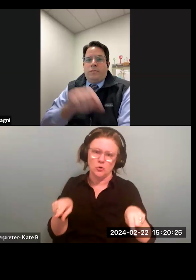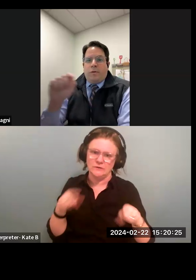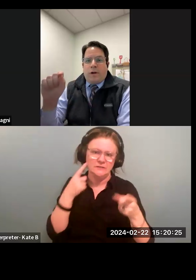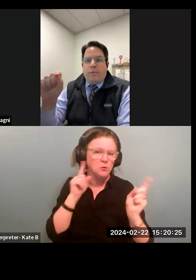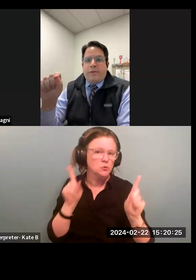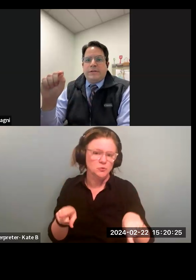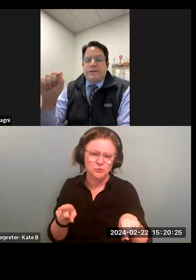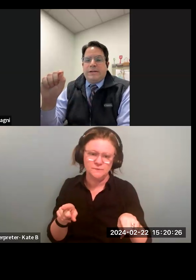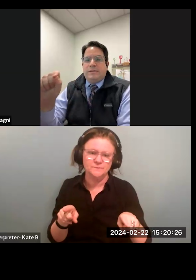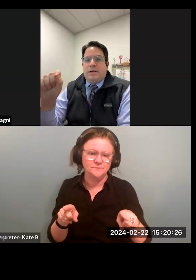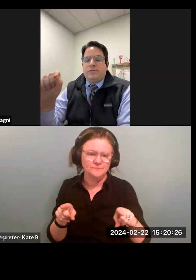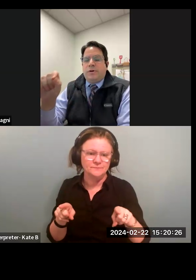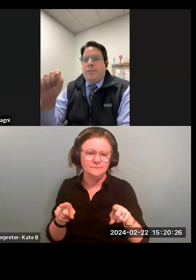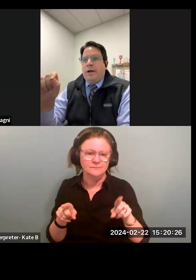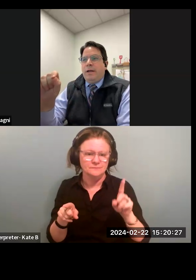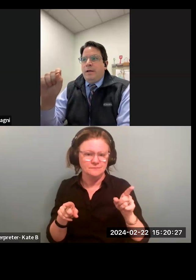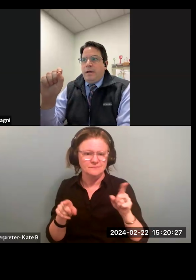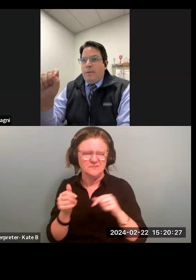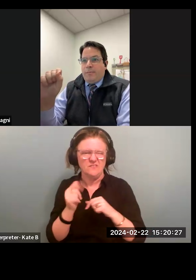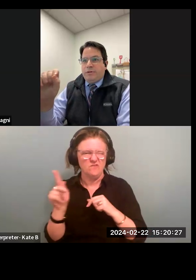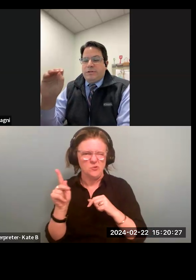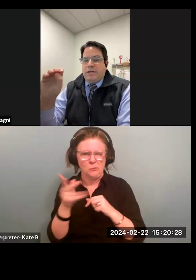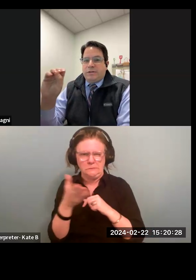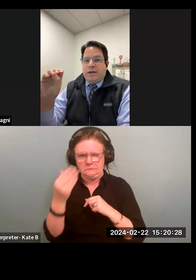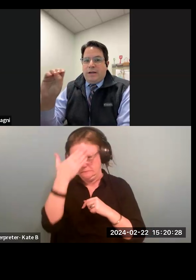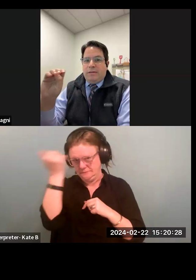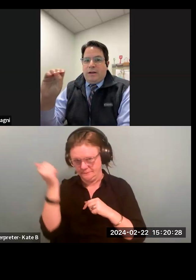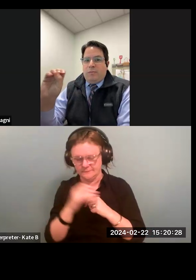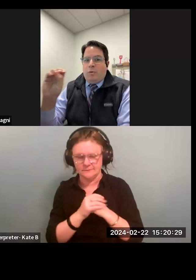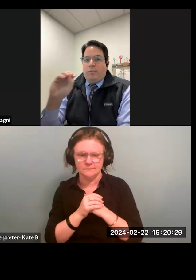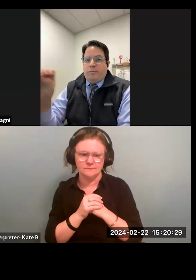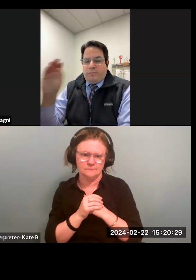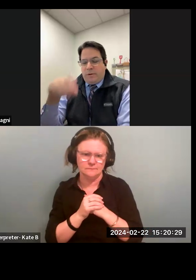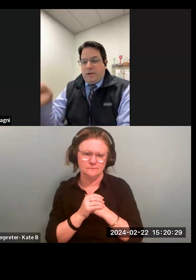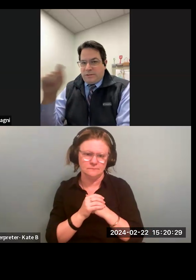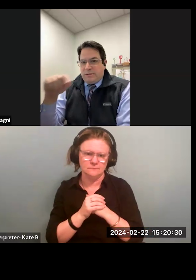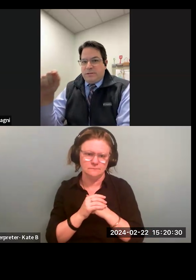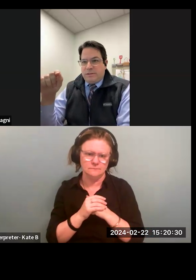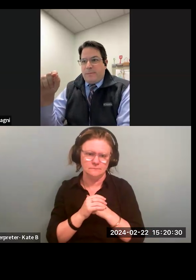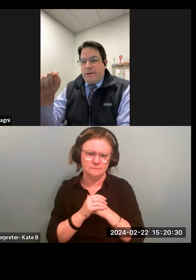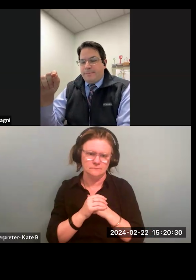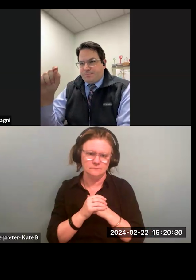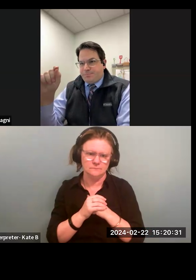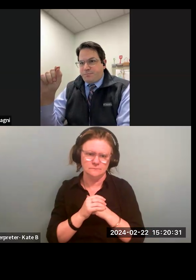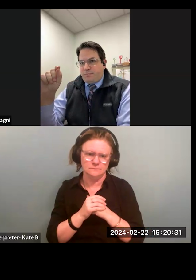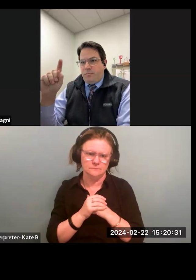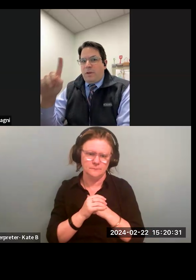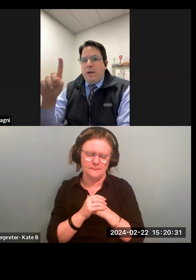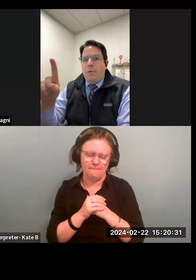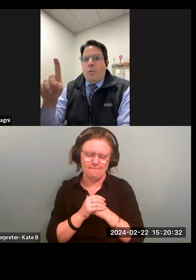There are a couple things I didn't touch on in my presentation that I will because this is coming up.